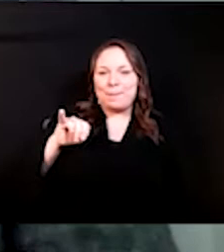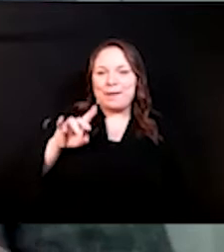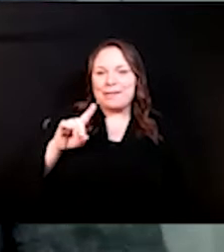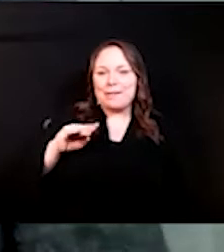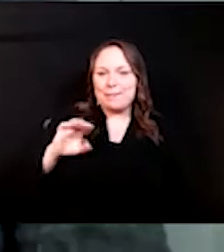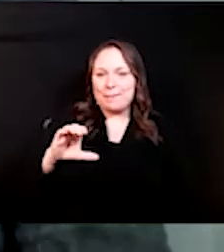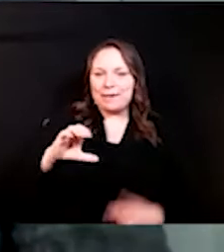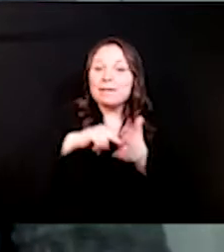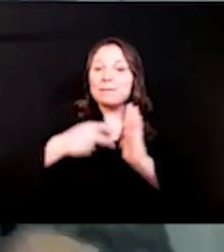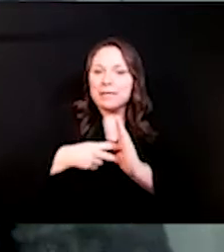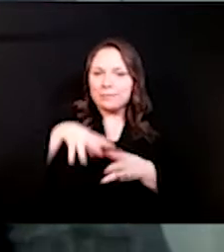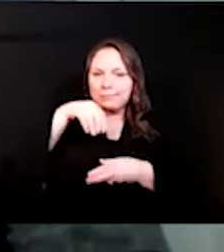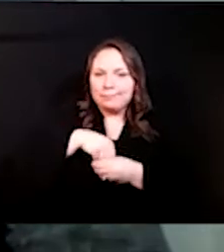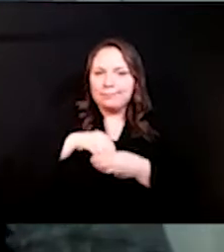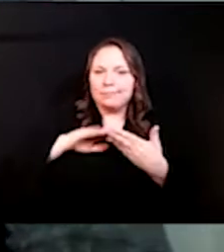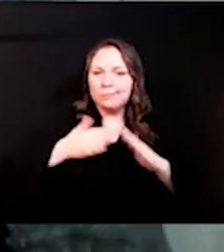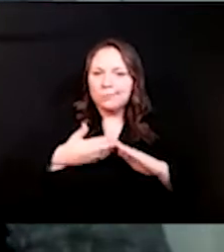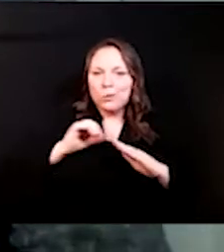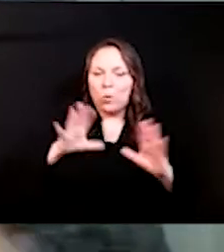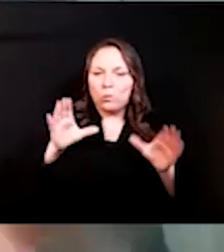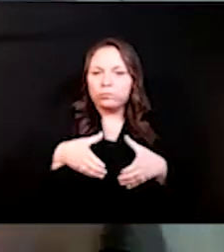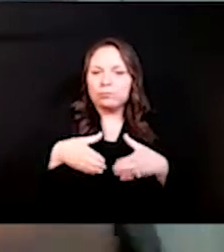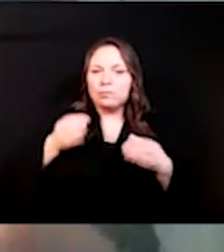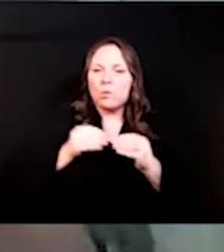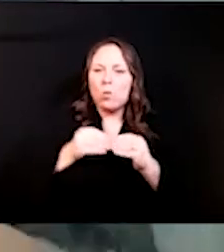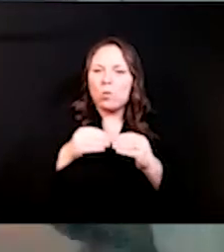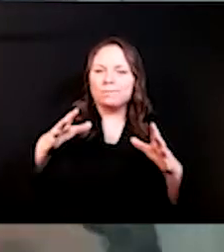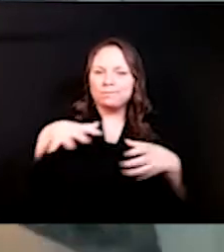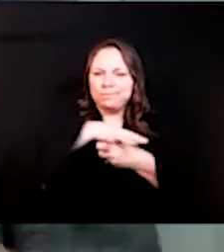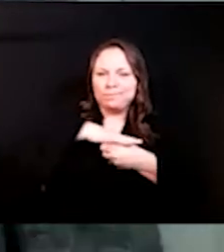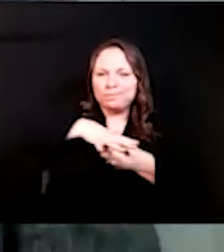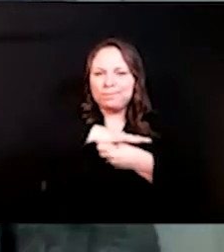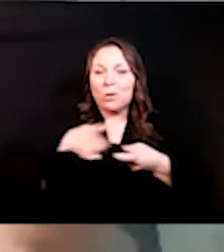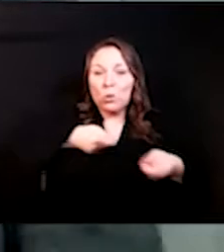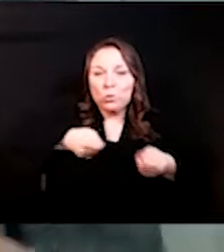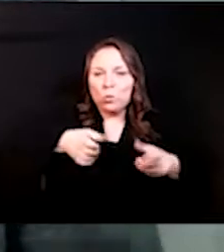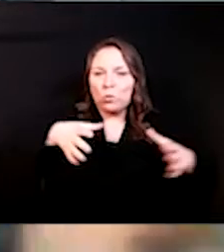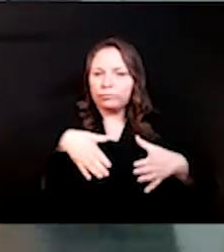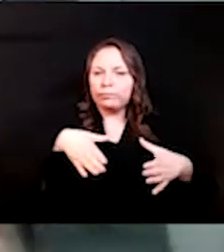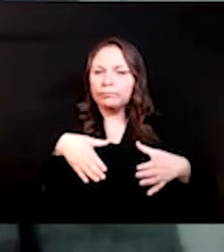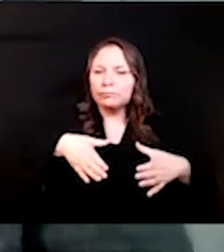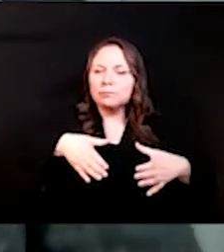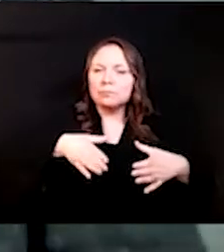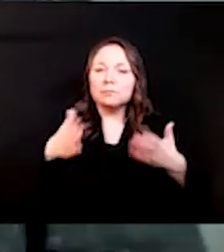GOES FROM AN EPIDEMIC, WHICH, YOU KNOW, AN OUTBREAK IN A COMMUNITY